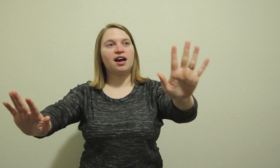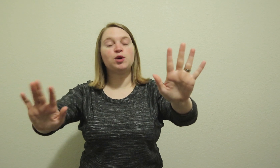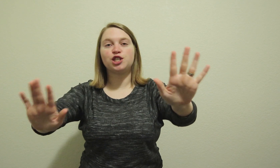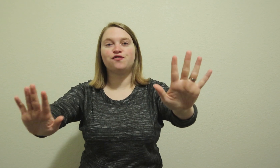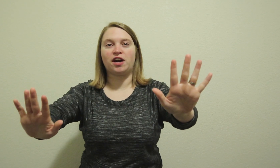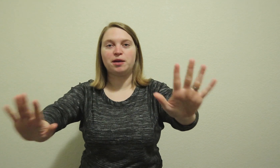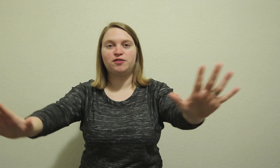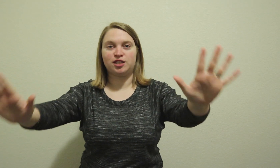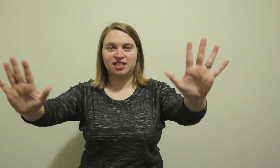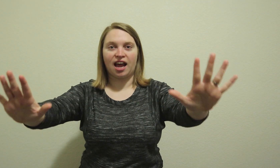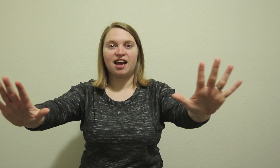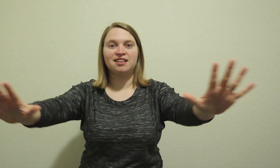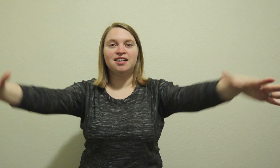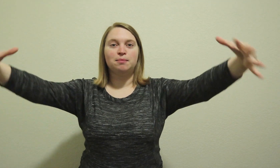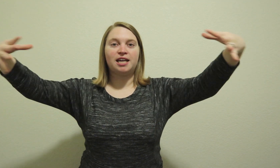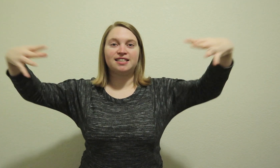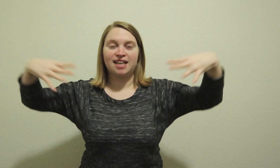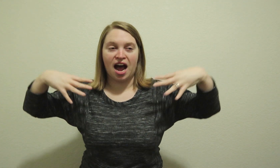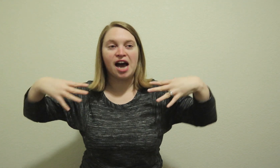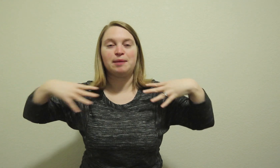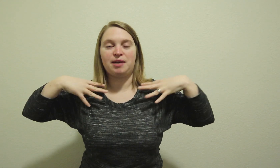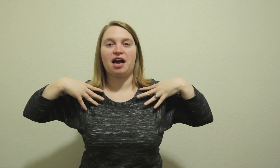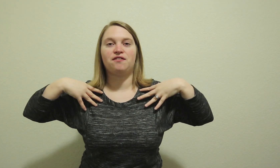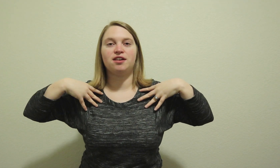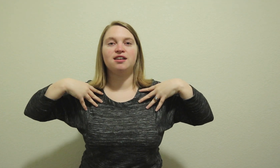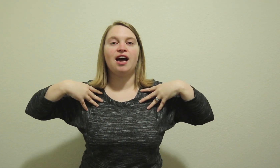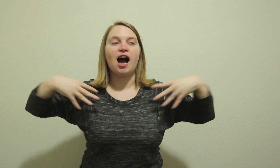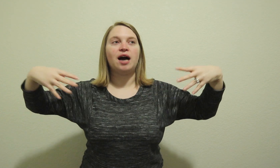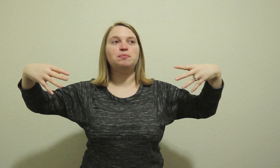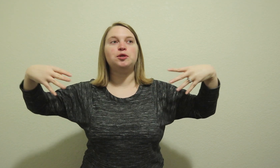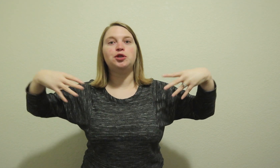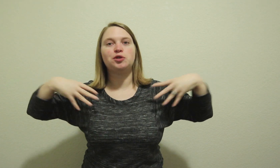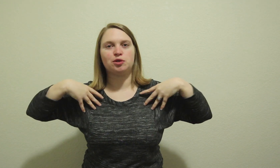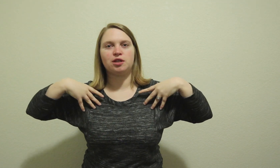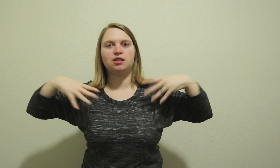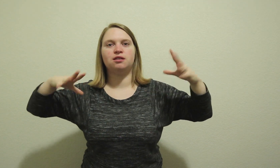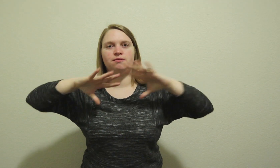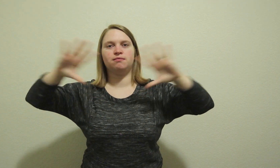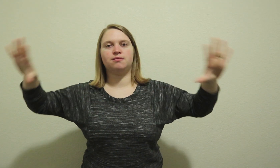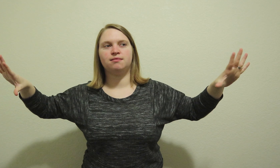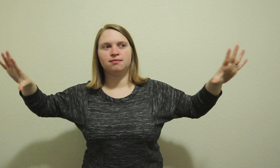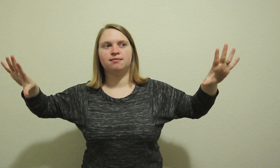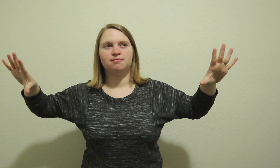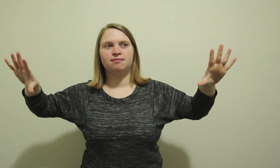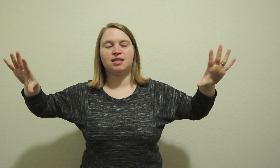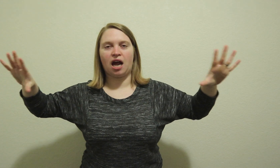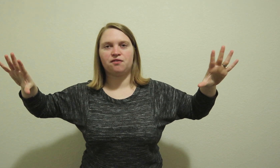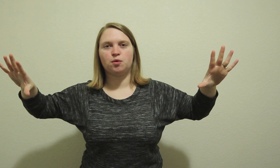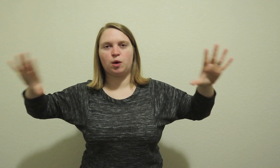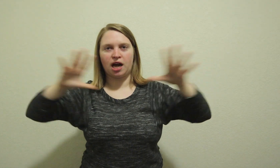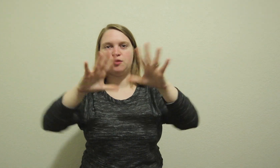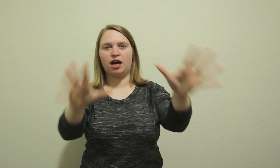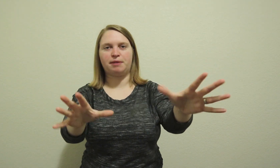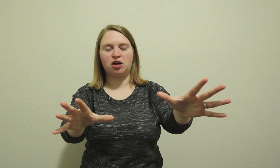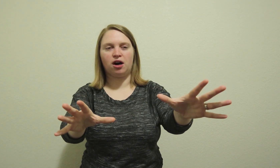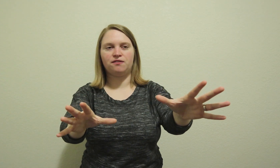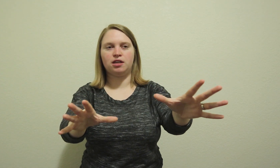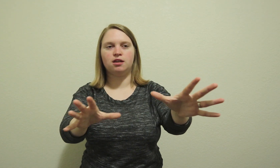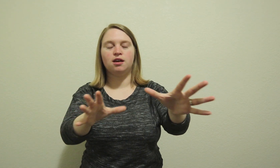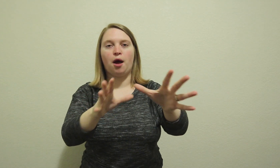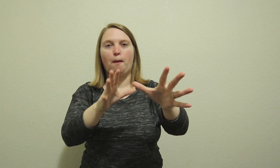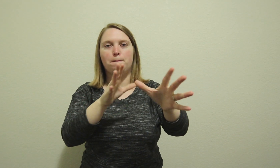Which is funny to say because I'm deaf, I'm usually deaf when I grind my coffee